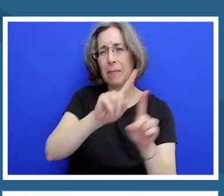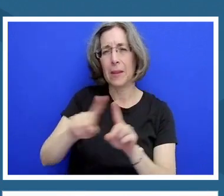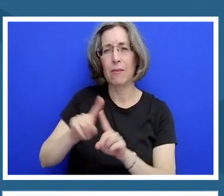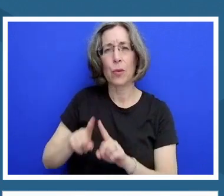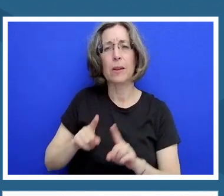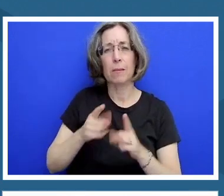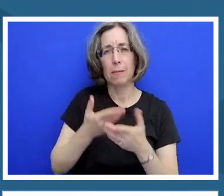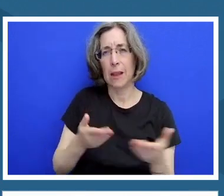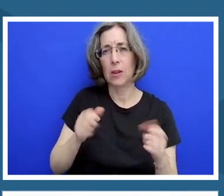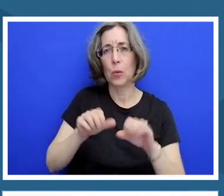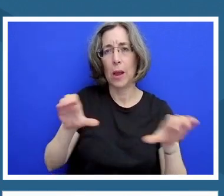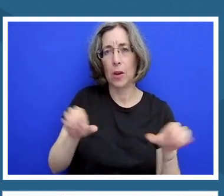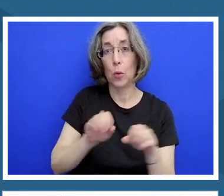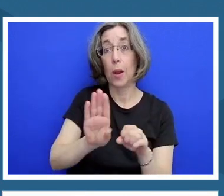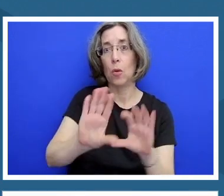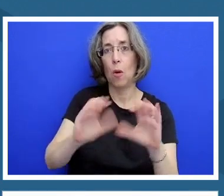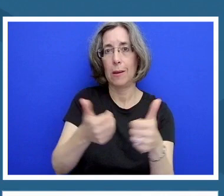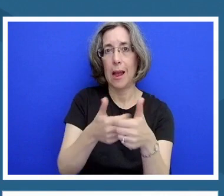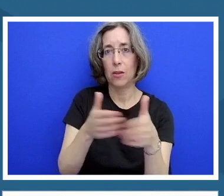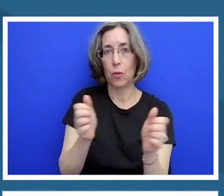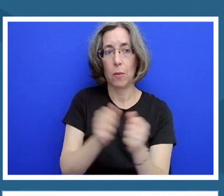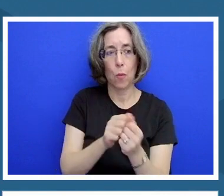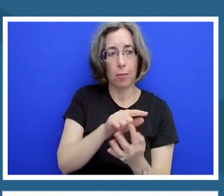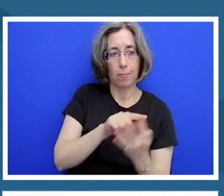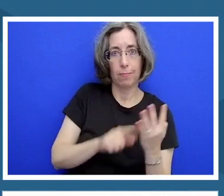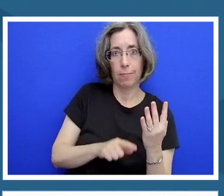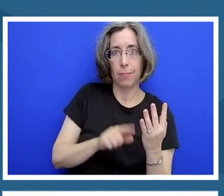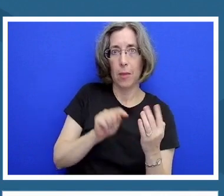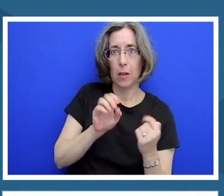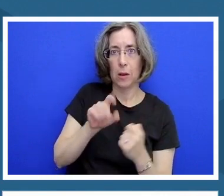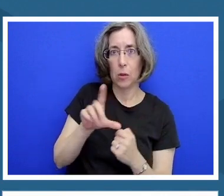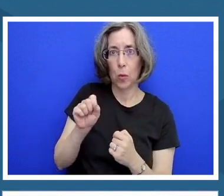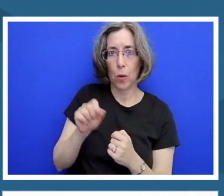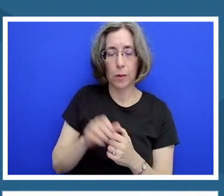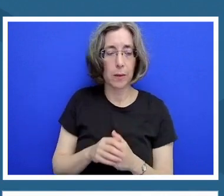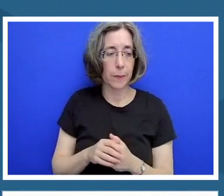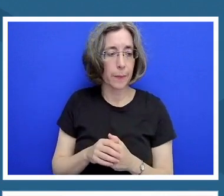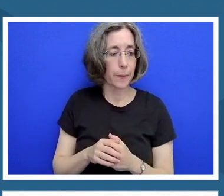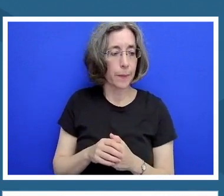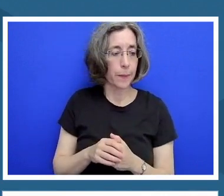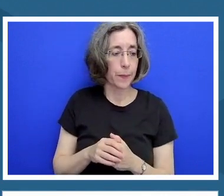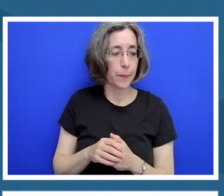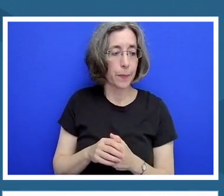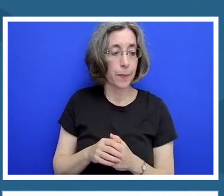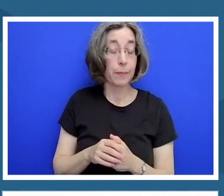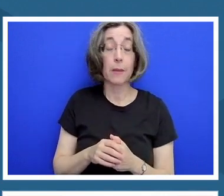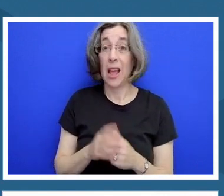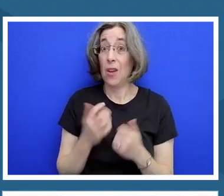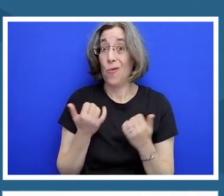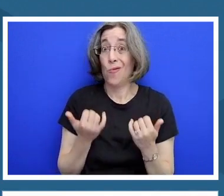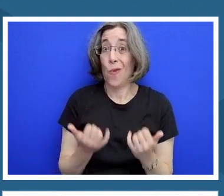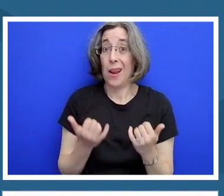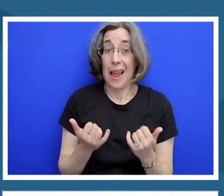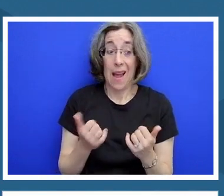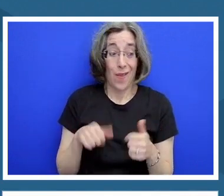interfaces uh and one thing you could do right now for